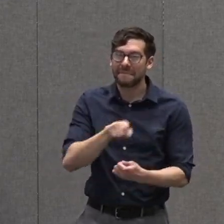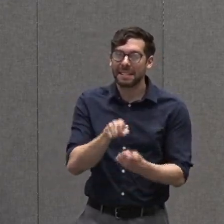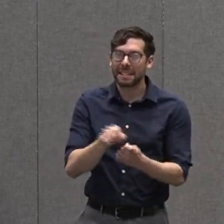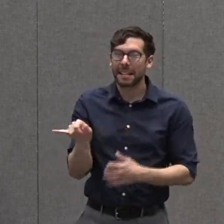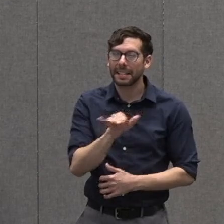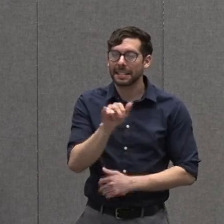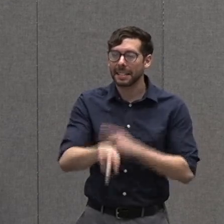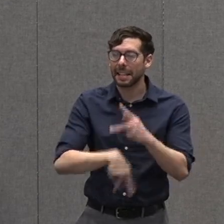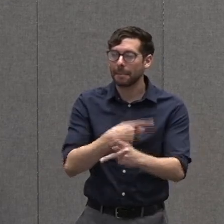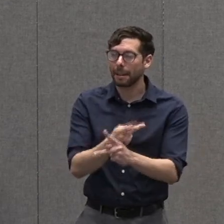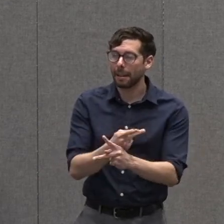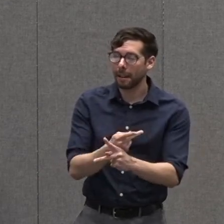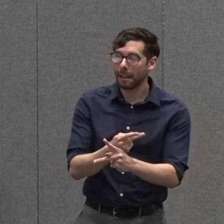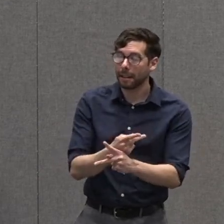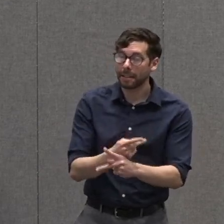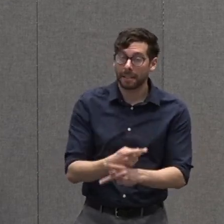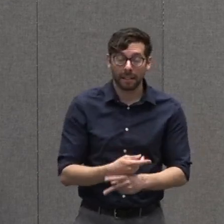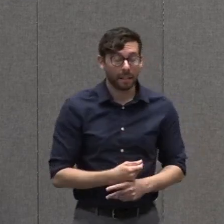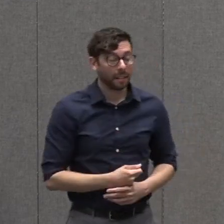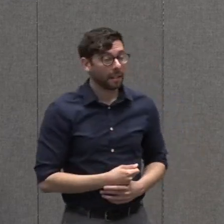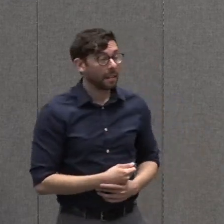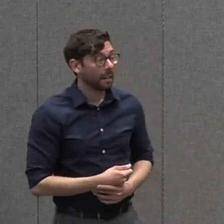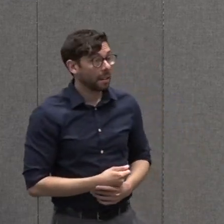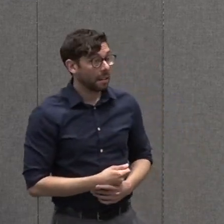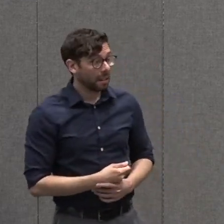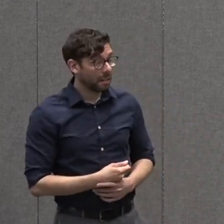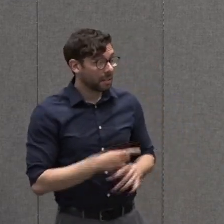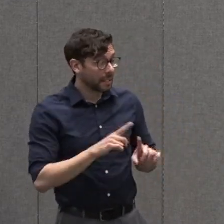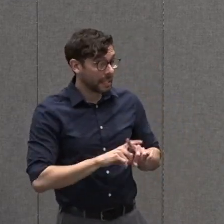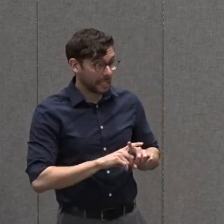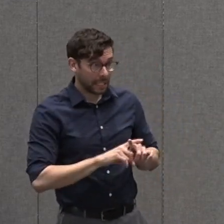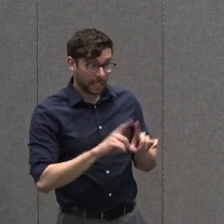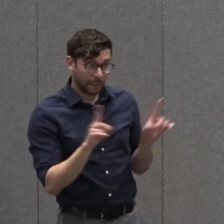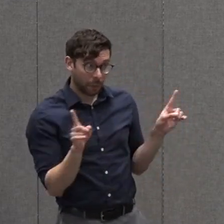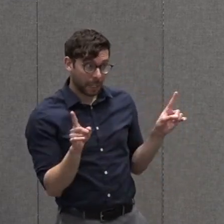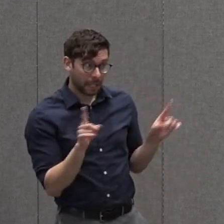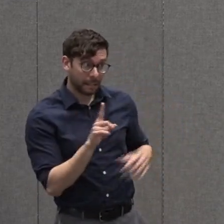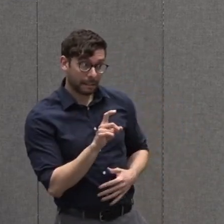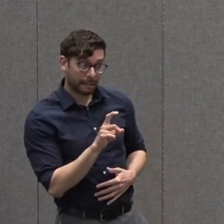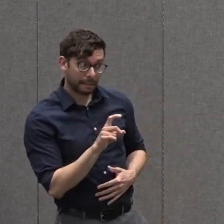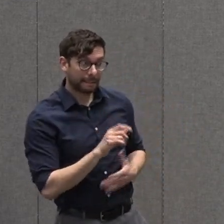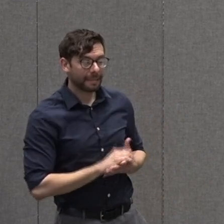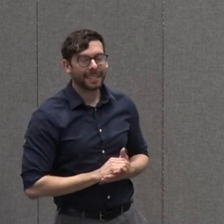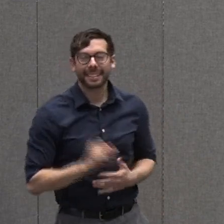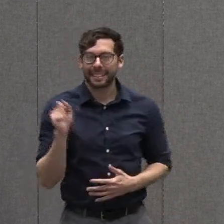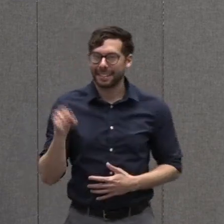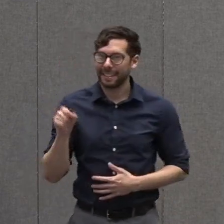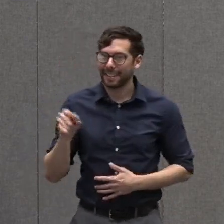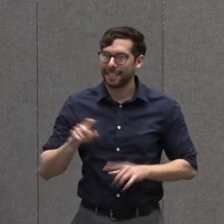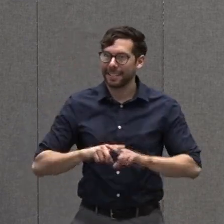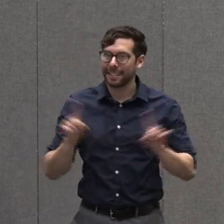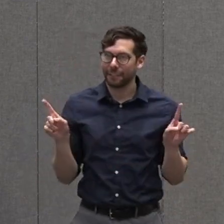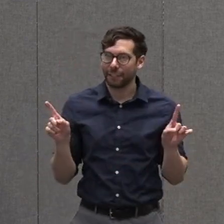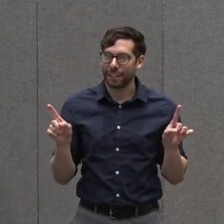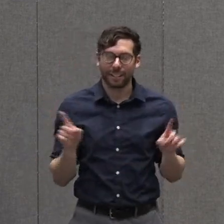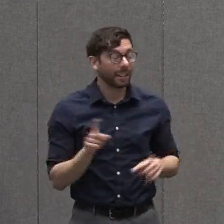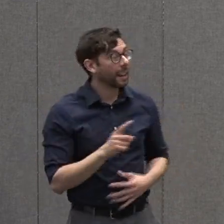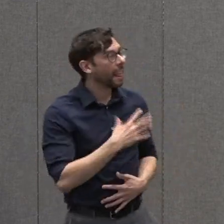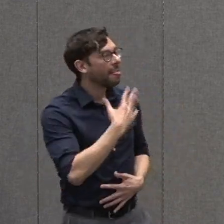But she has, or he has a difference to him. And that is his color, or his pigment.